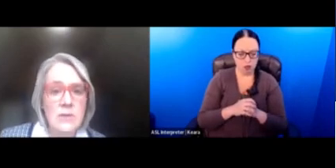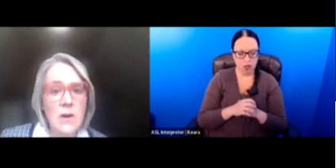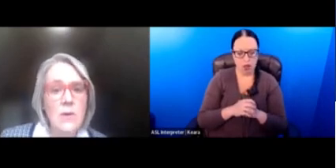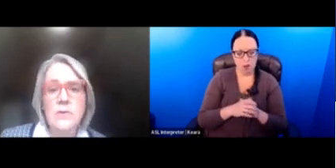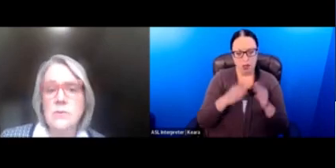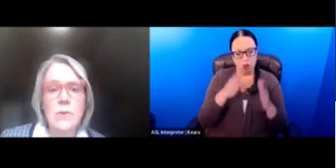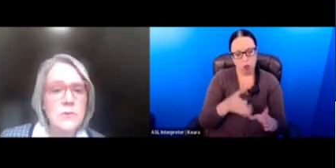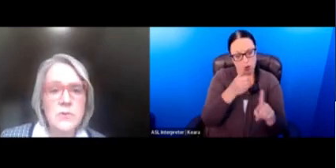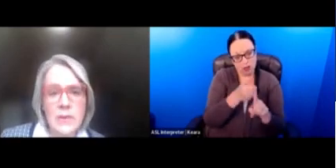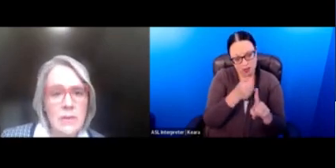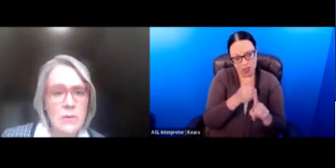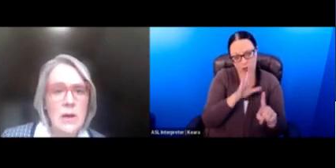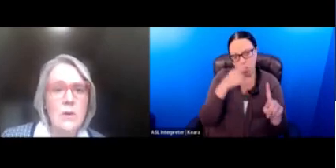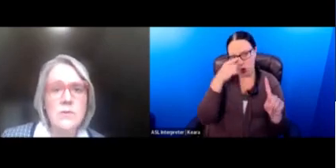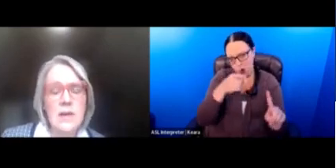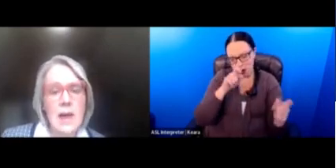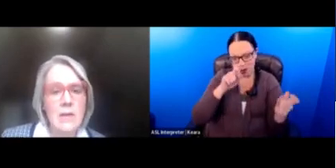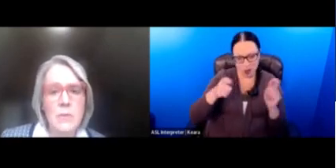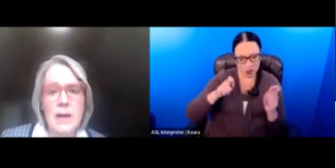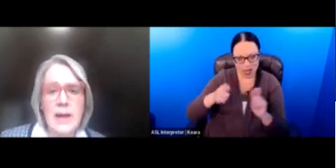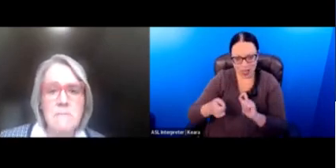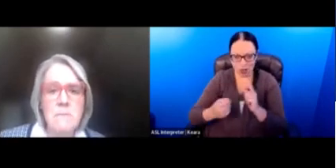grows within their goals and their plan.